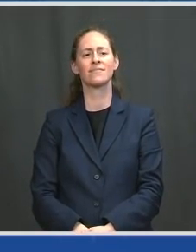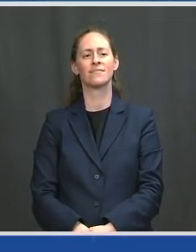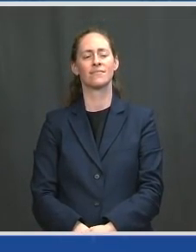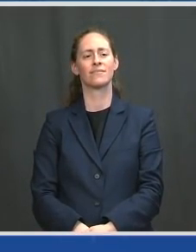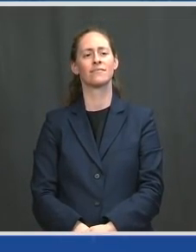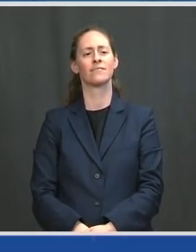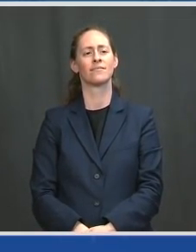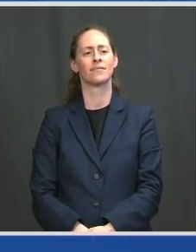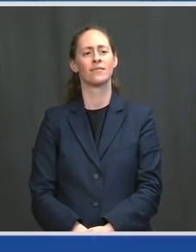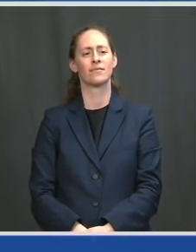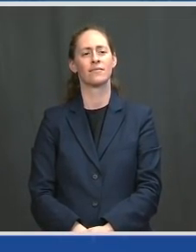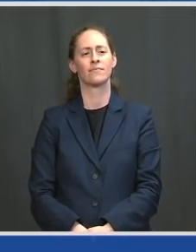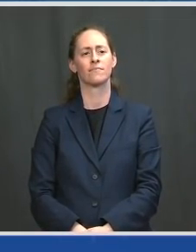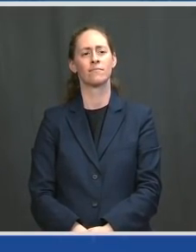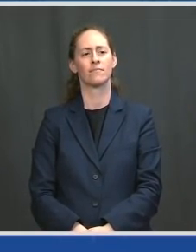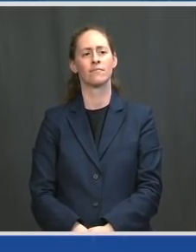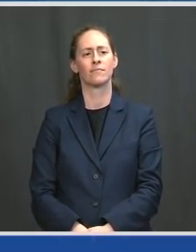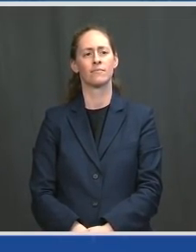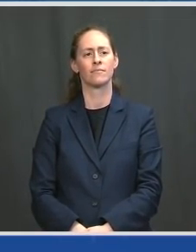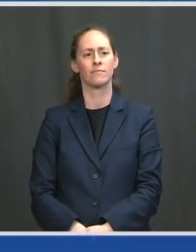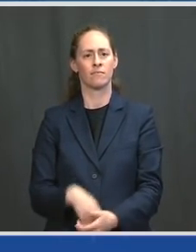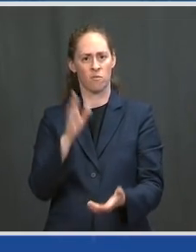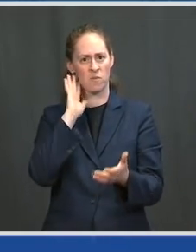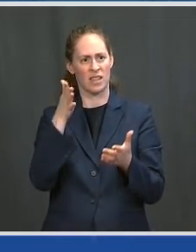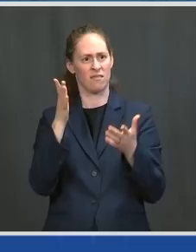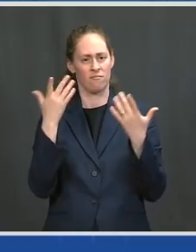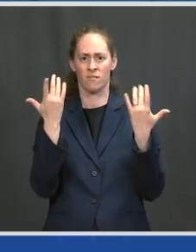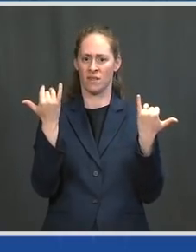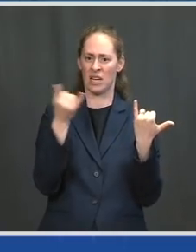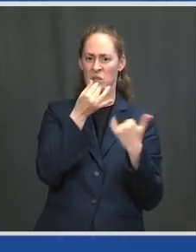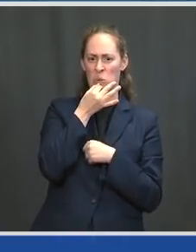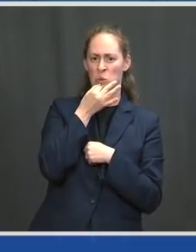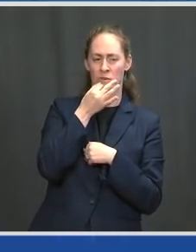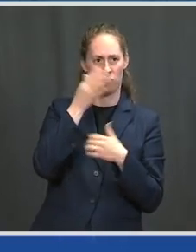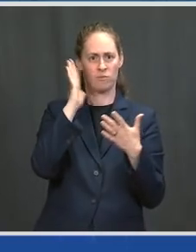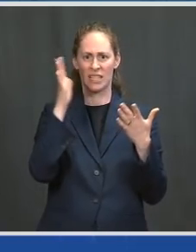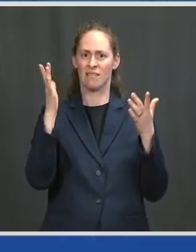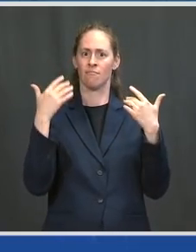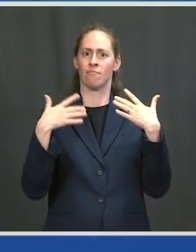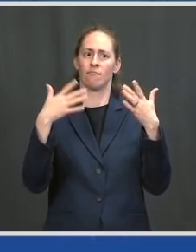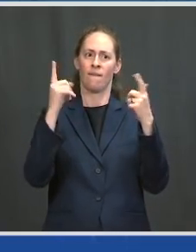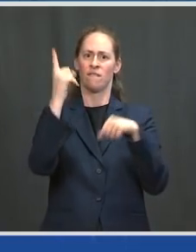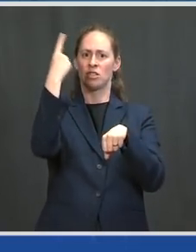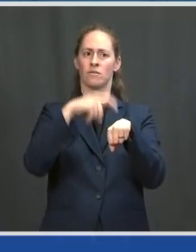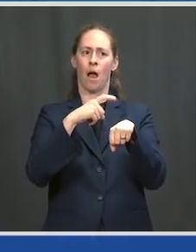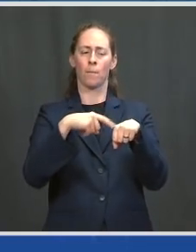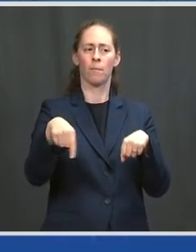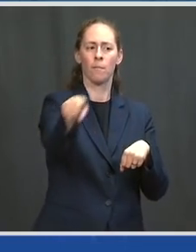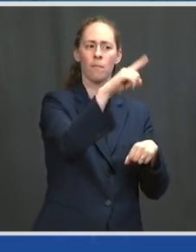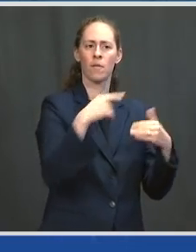And this is one more giant step in our fight against the pandemic. I sincerely think the scientists, researchers,